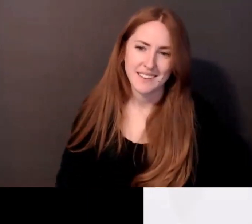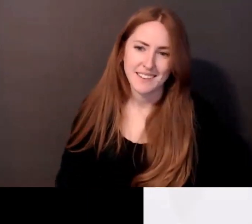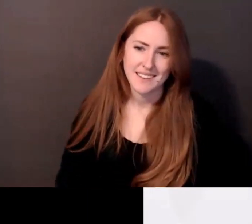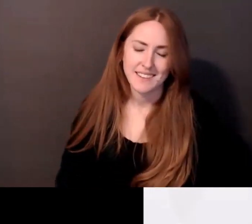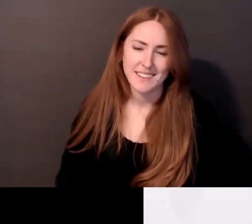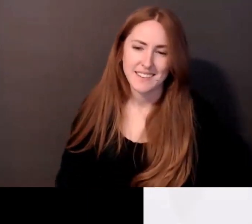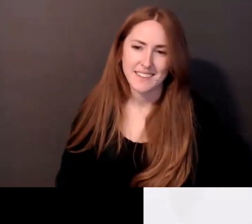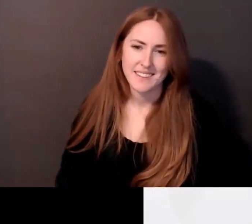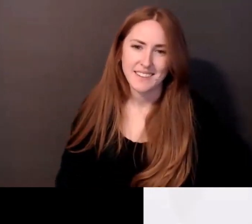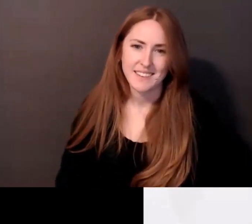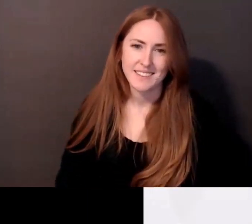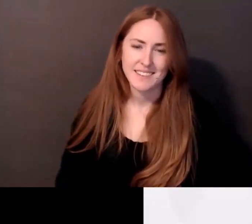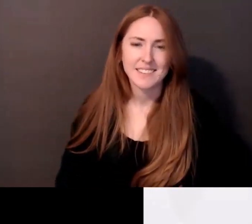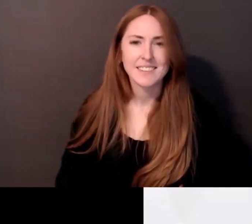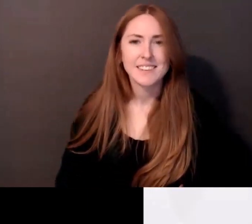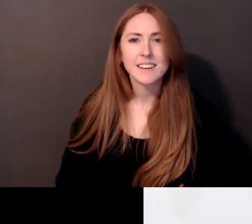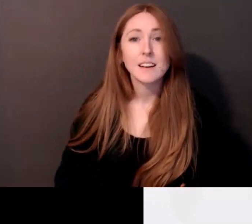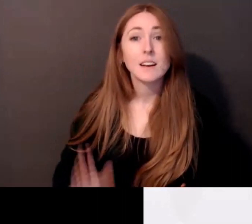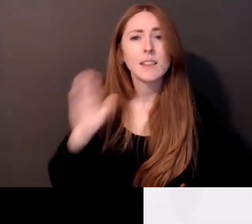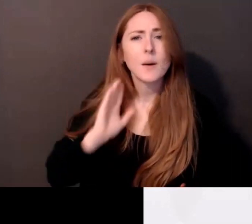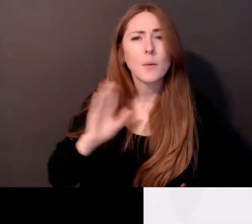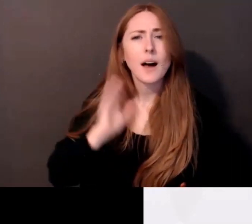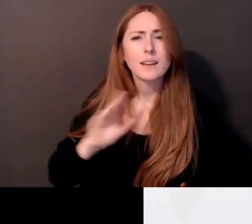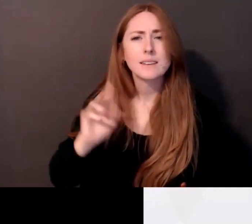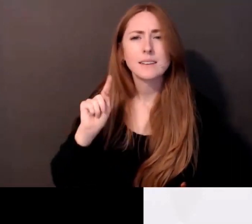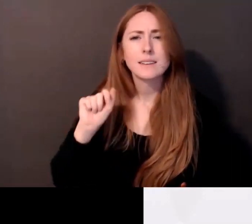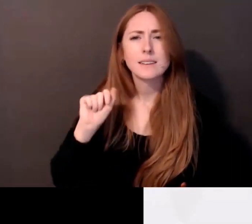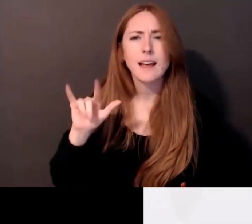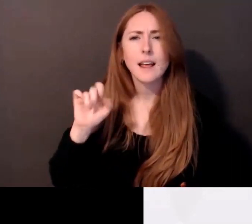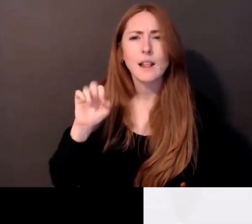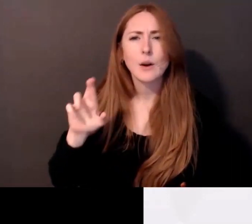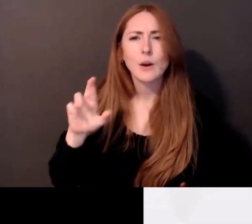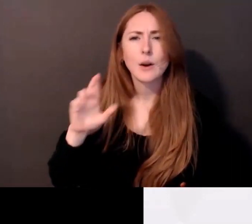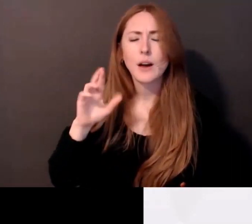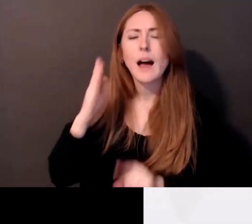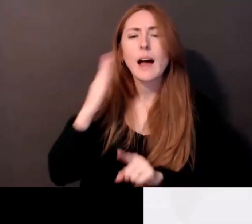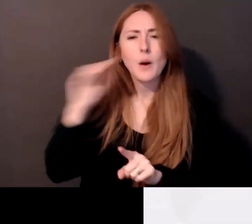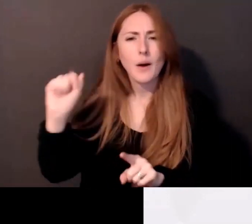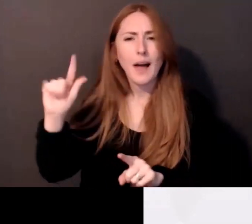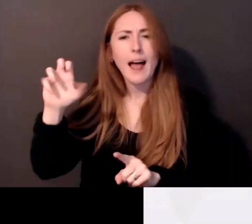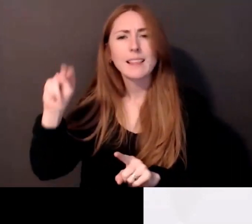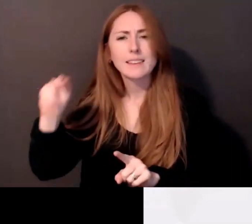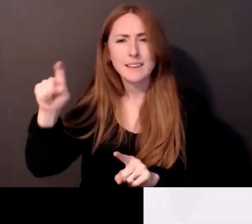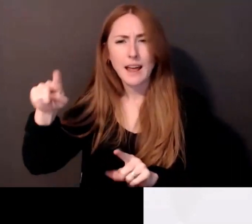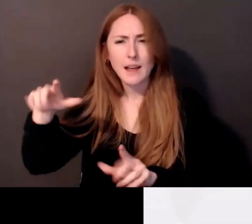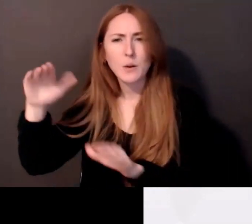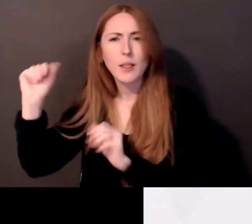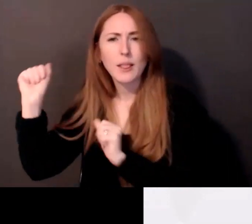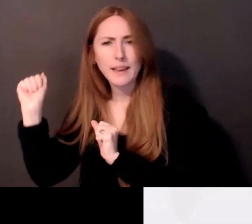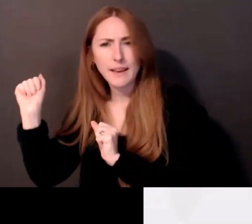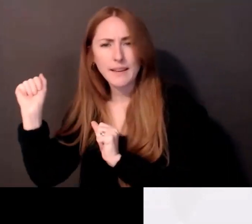There was, Taylor, I don't know if you're still here. I know Alison had to leave. There was another question that came